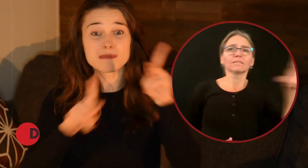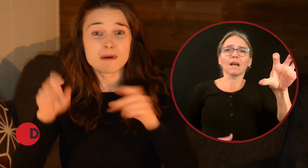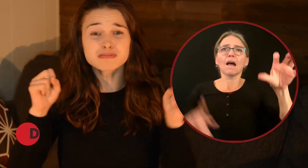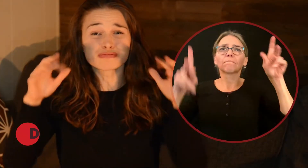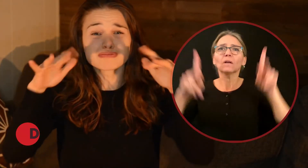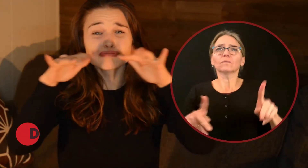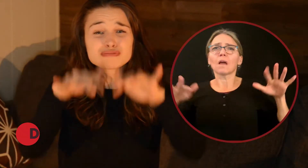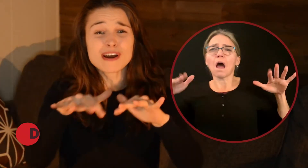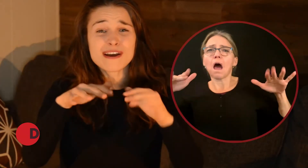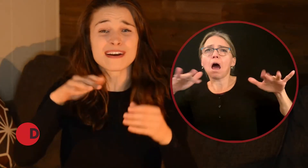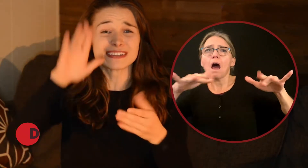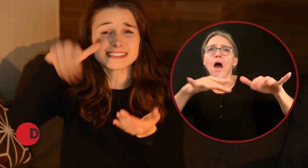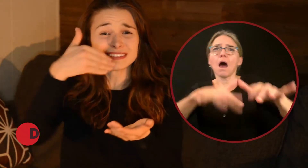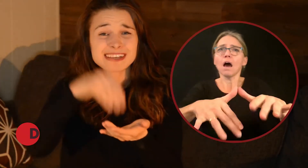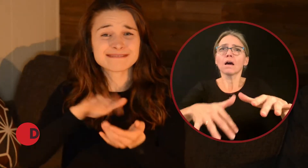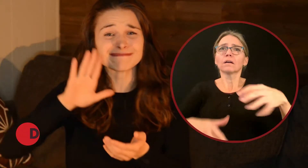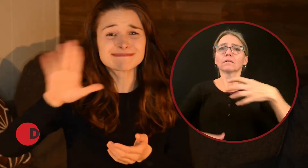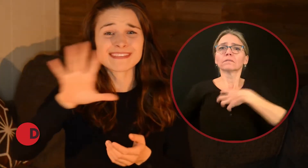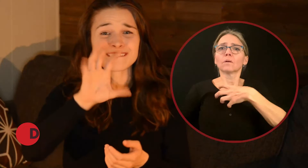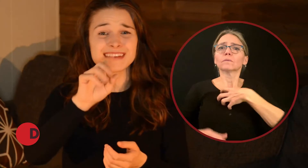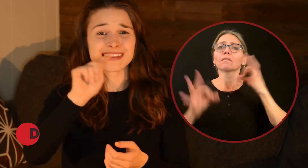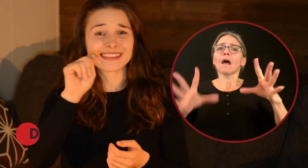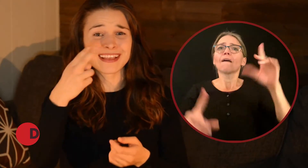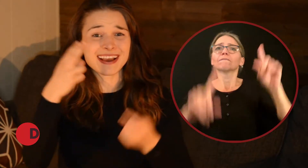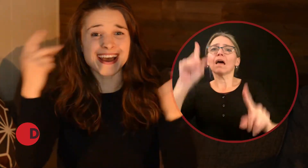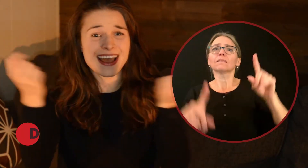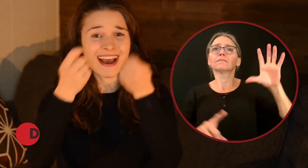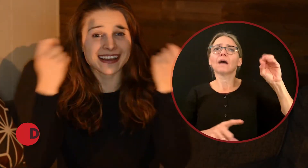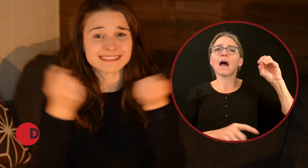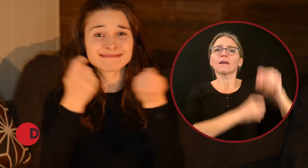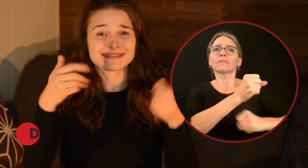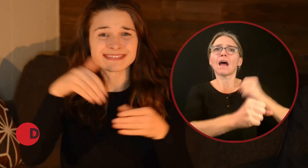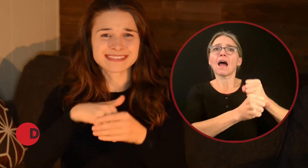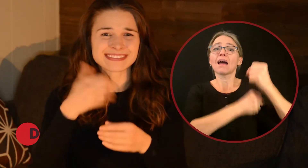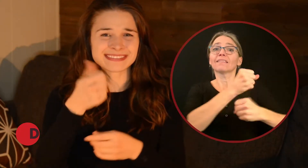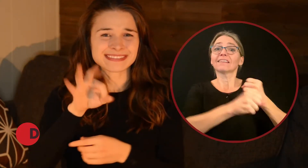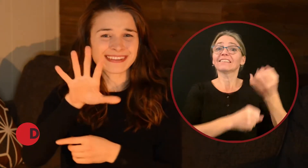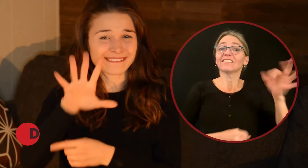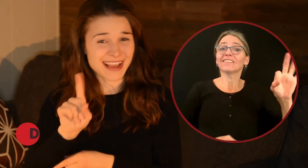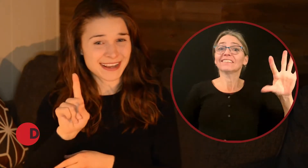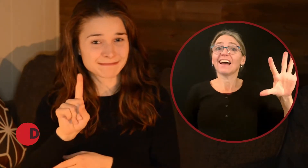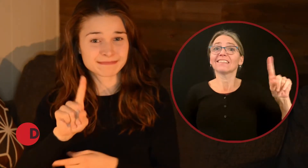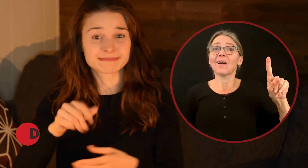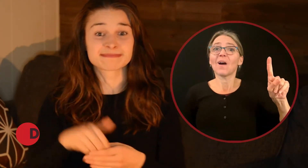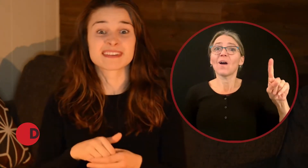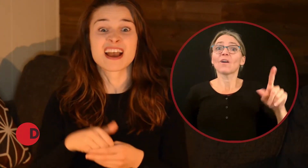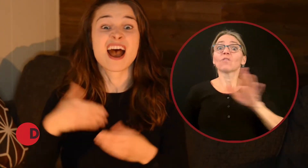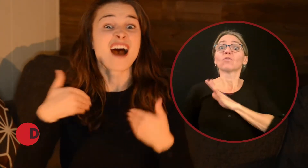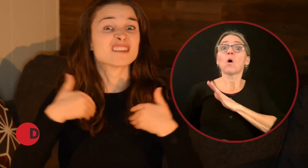[Nicole]: Five hundred people attended the Center's 50th anniversary in 1951.